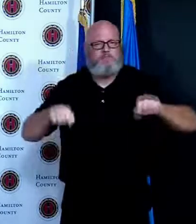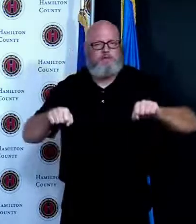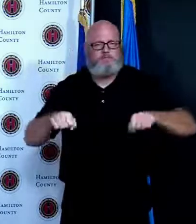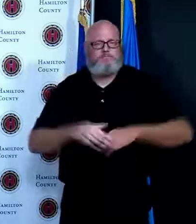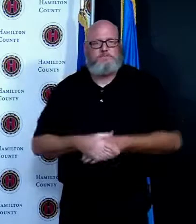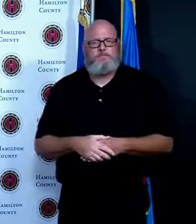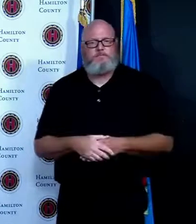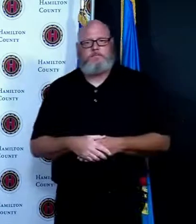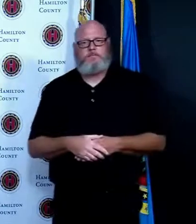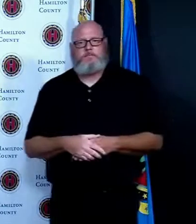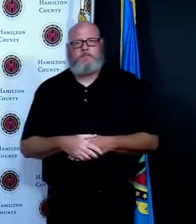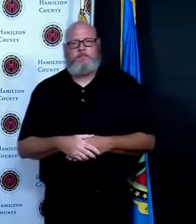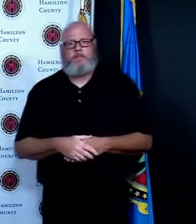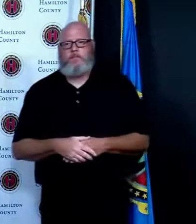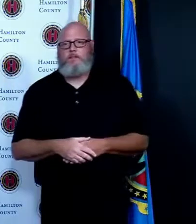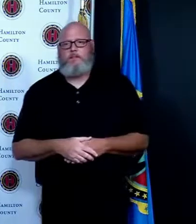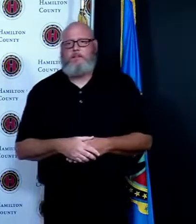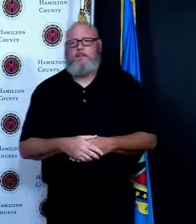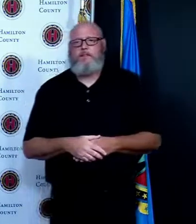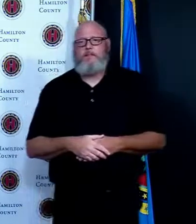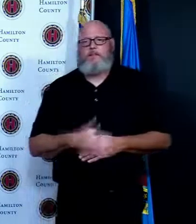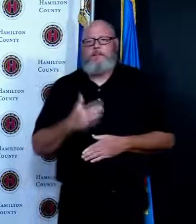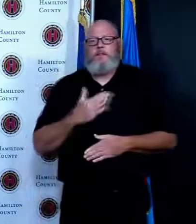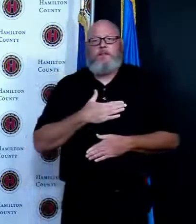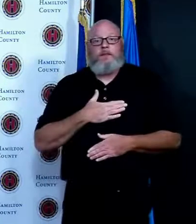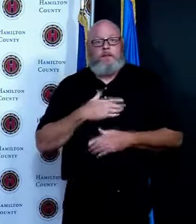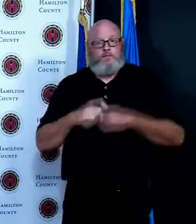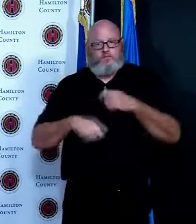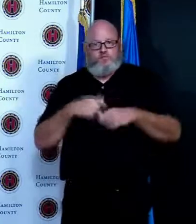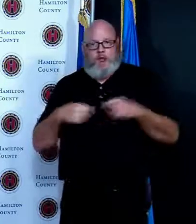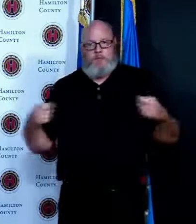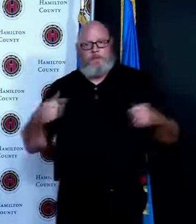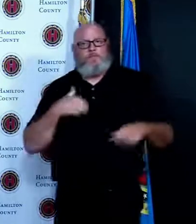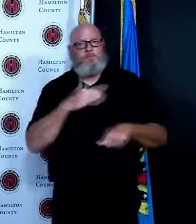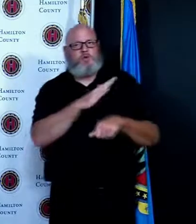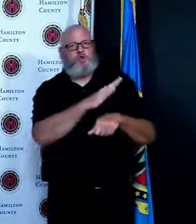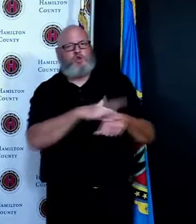and my updates so with that I am going to turn it over to Greg Kesterman Hamilton County Health